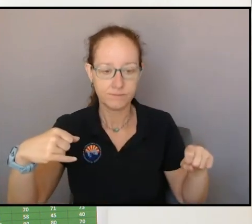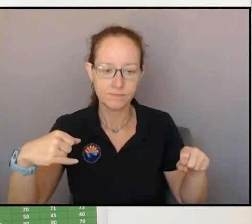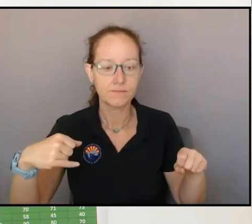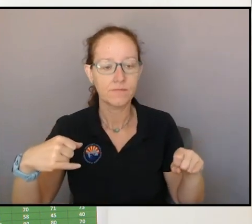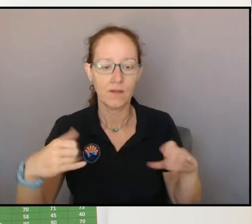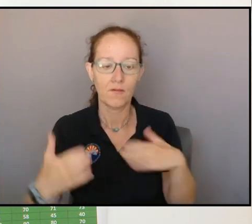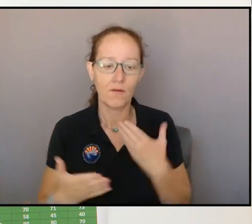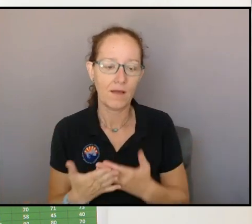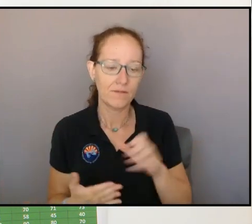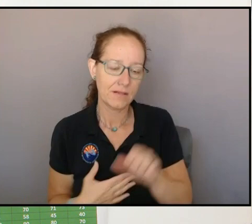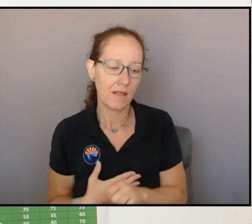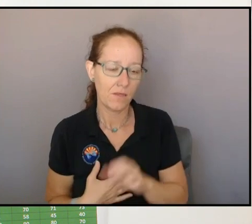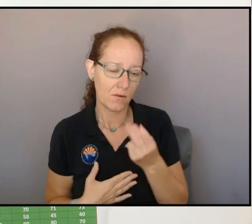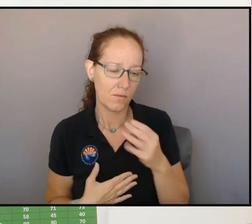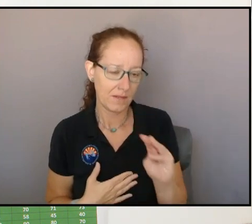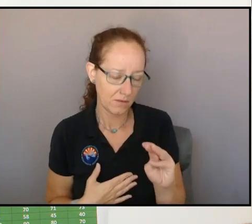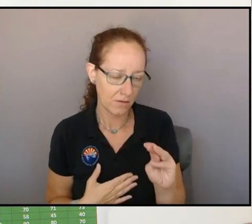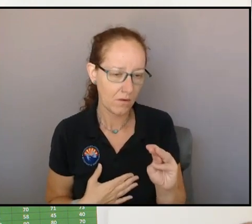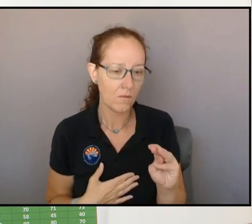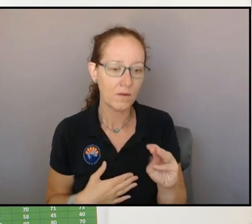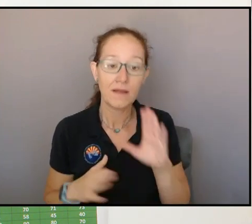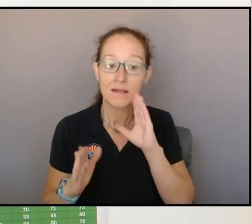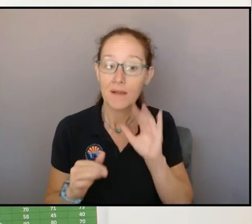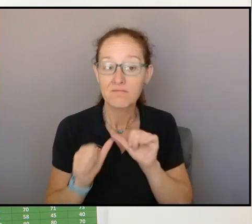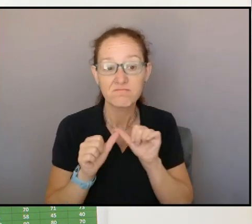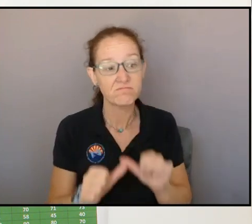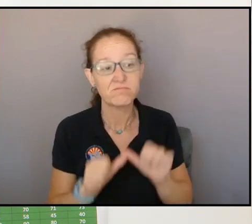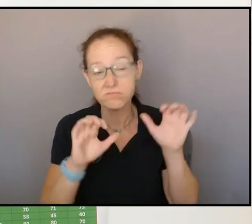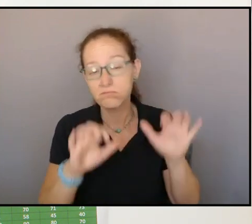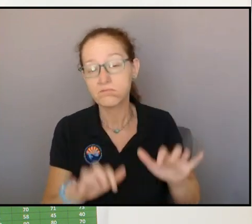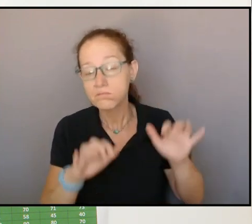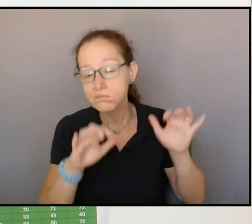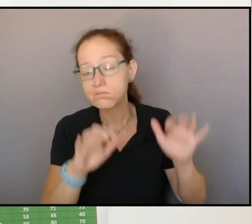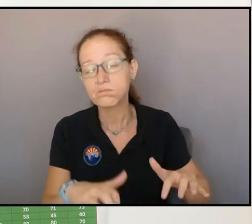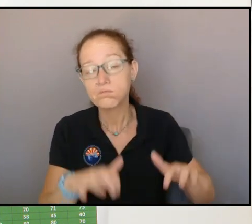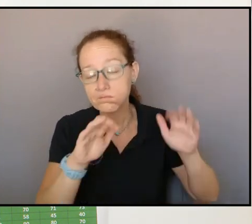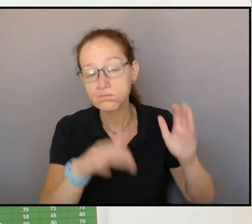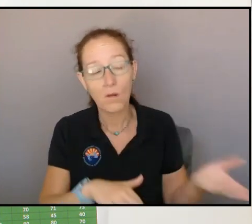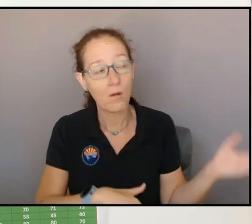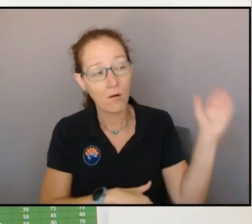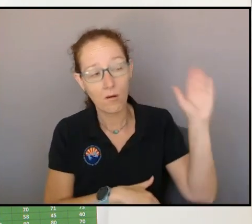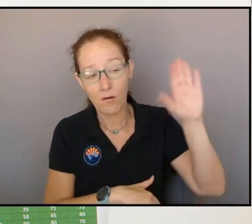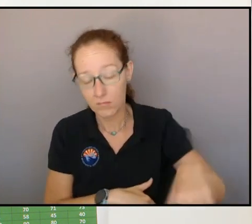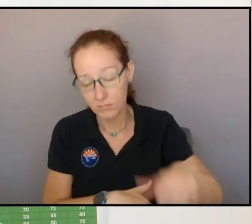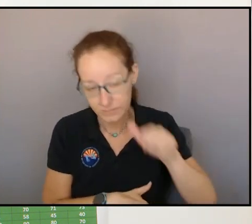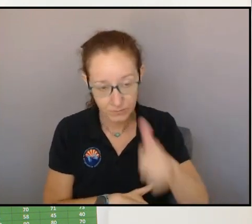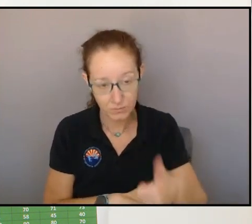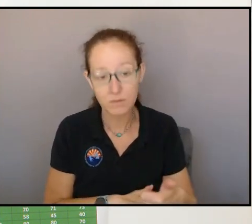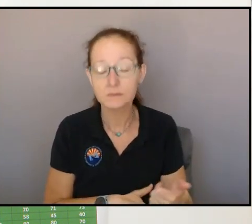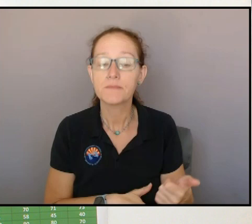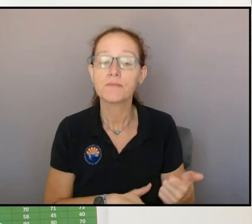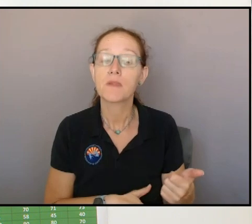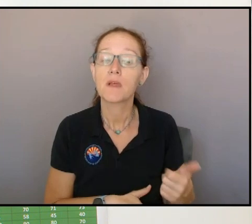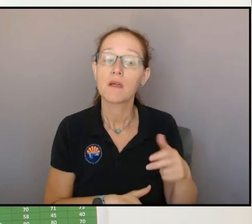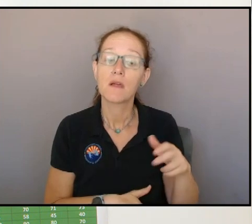thunderstorm activity all the way through tomorrow. So, with that, the weather service has issued a Flash Flood Watch